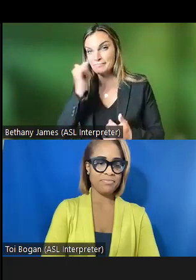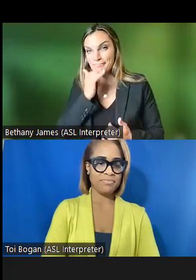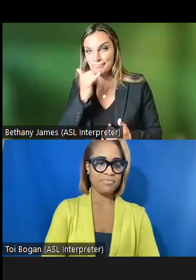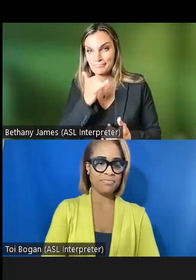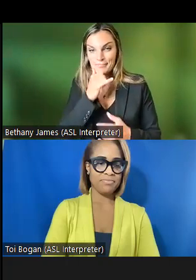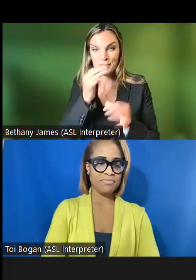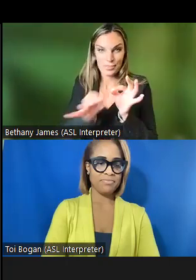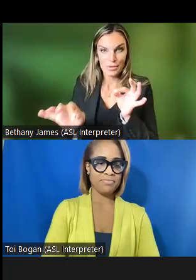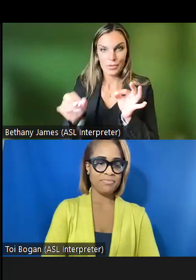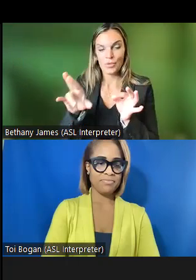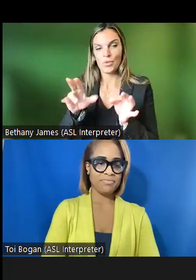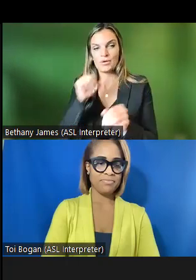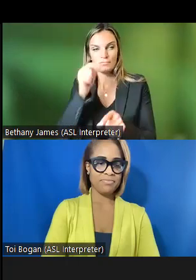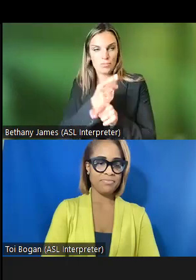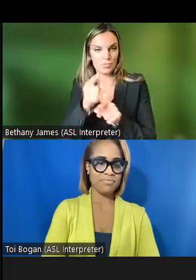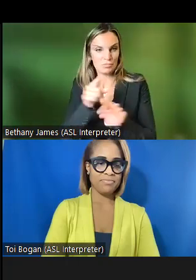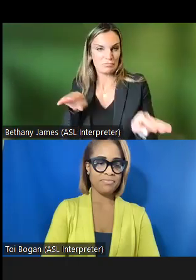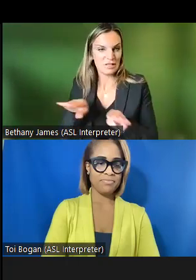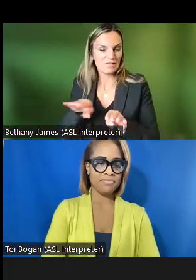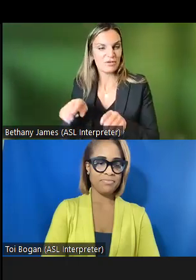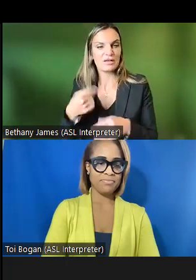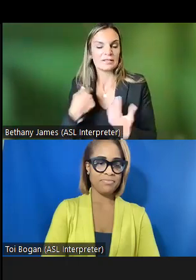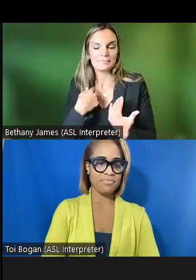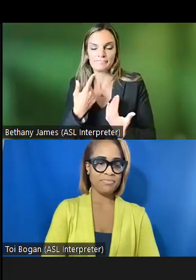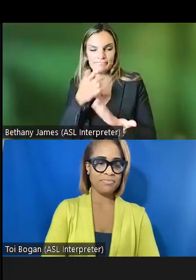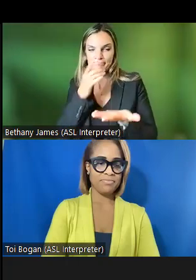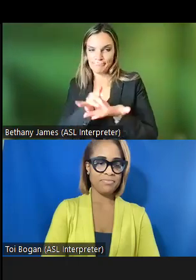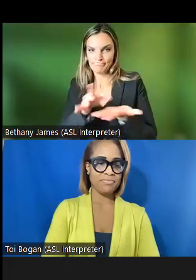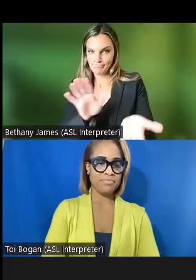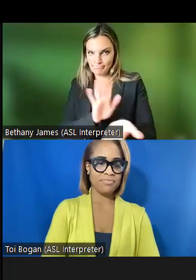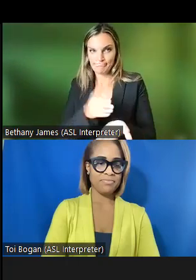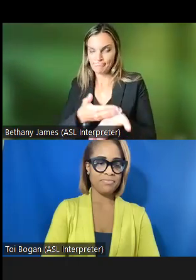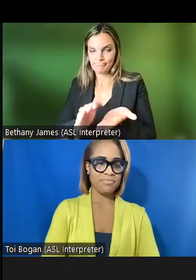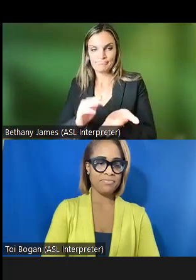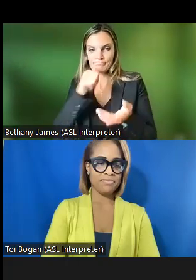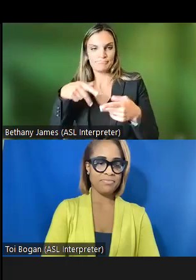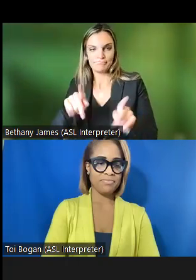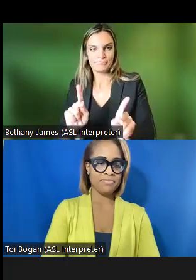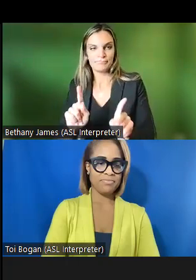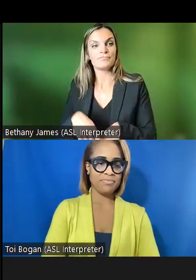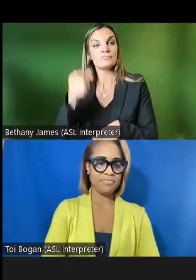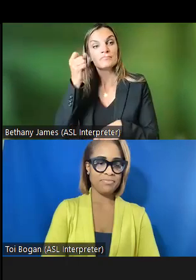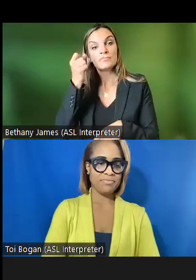But we will answer questions that don't constitute legal advice or comment on a pending case or litigation.